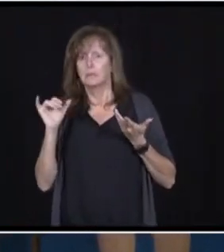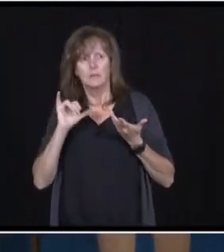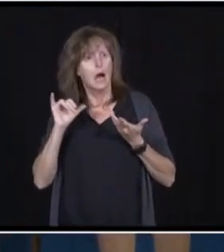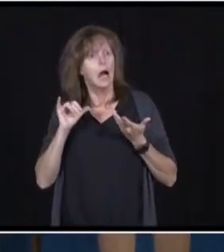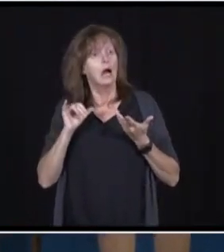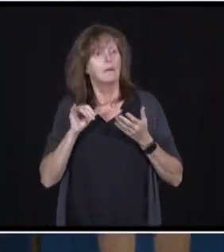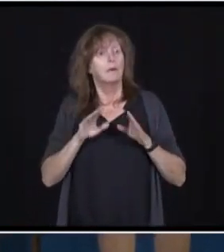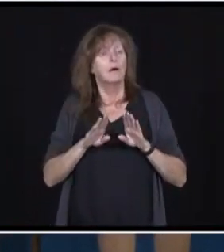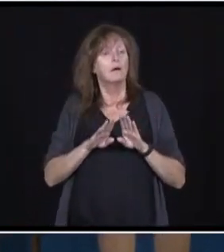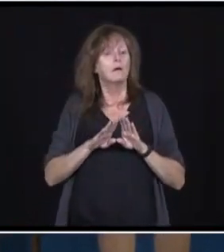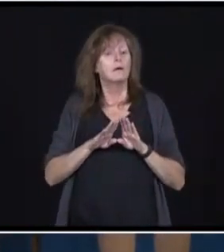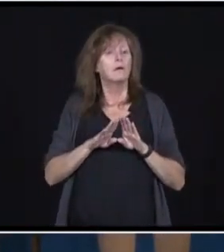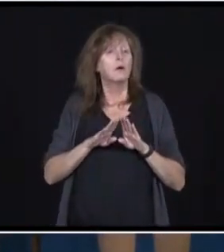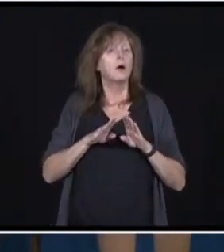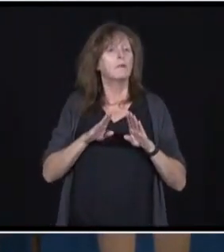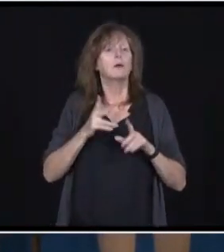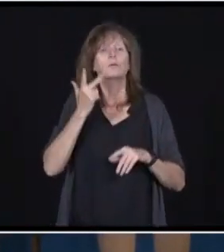They might be more reasons why we recommend that